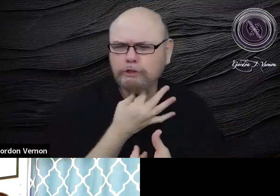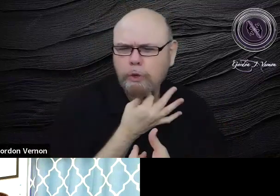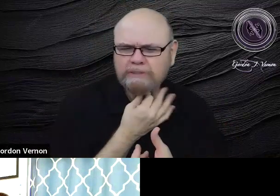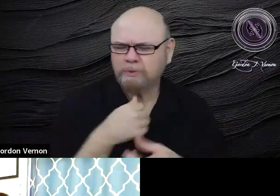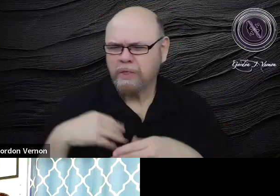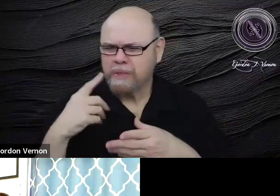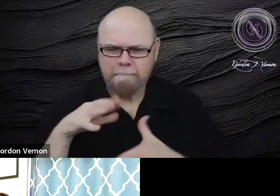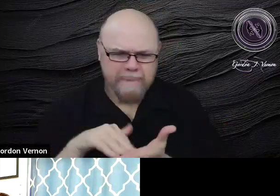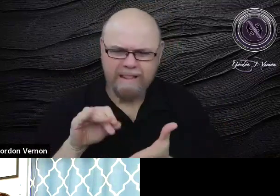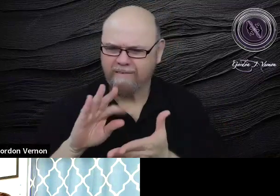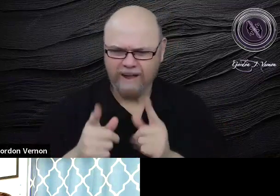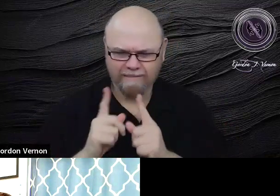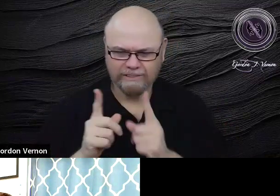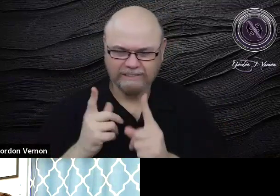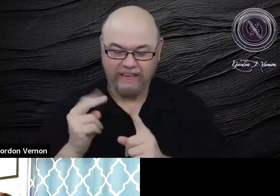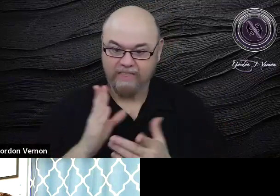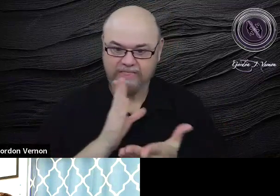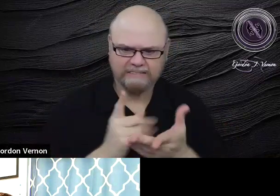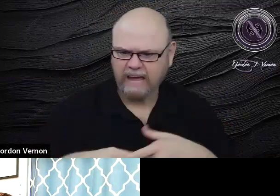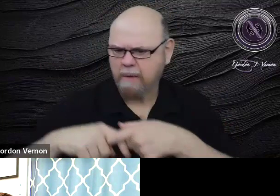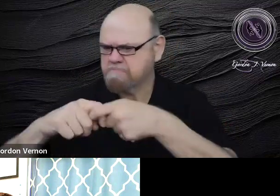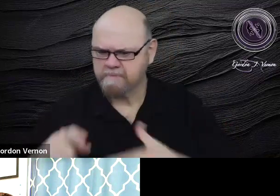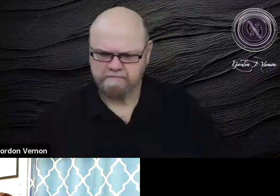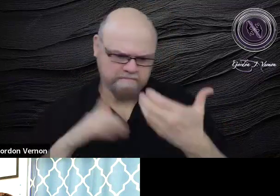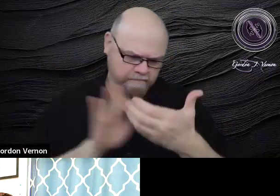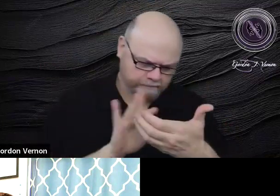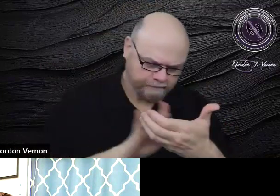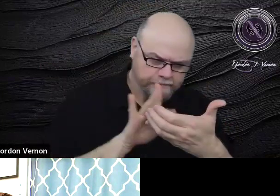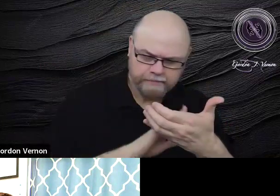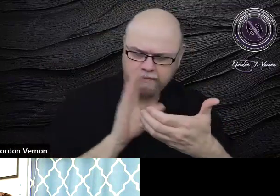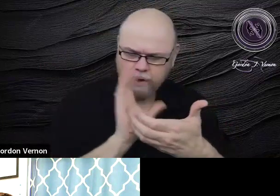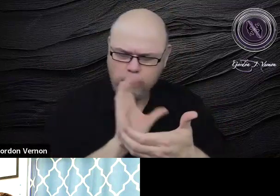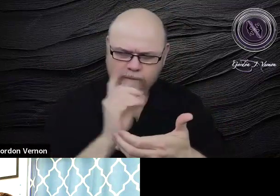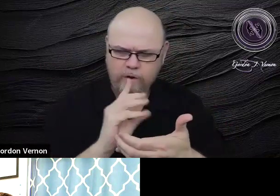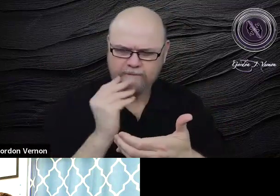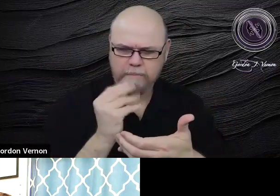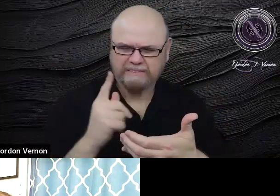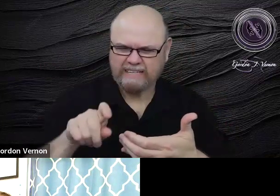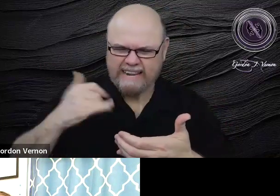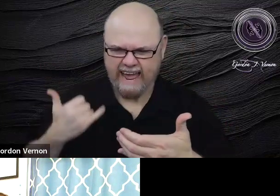But to be honest, distraction in real life is different. And one important future direction